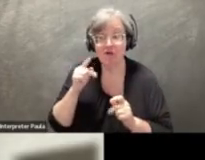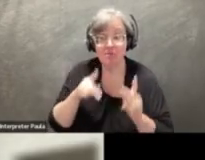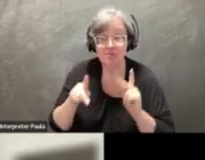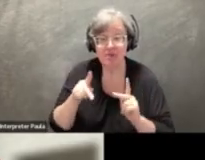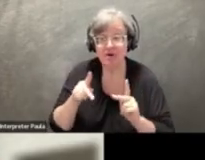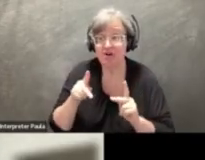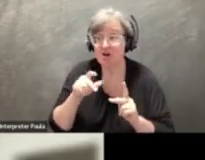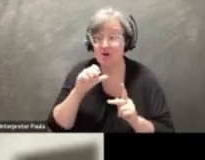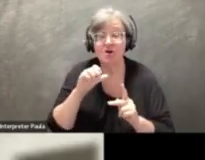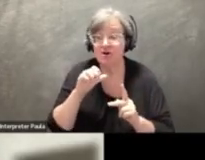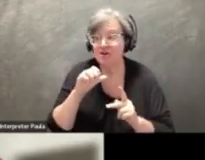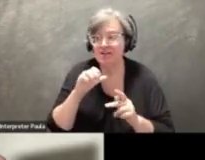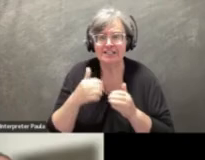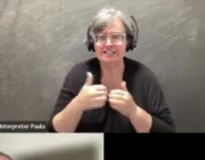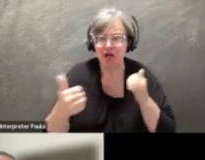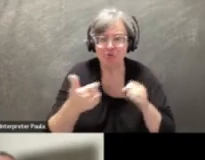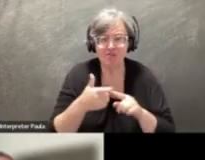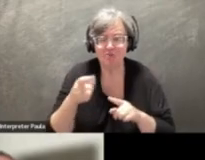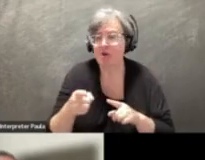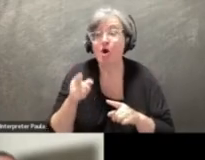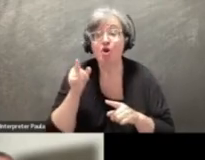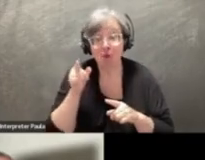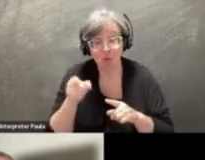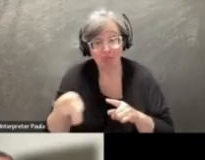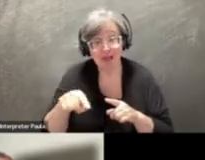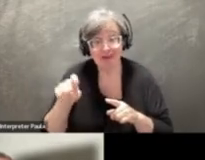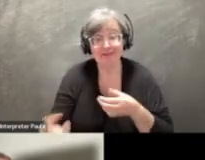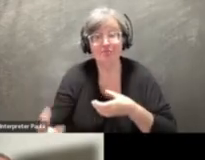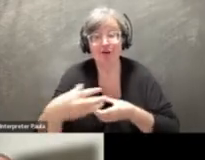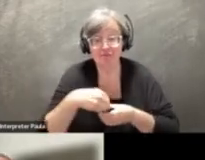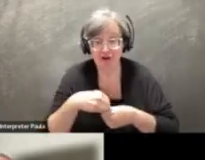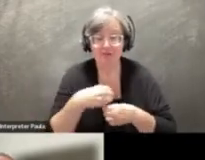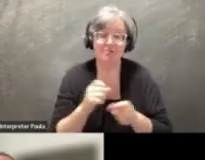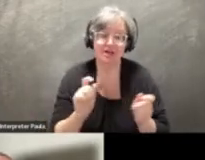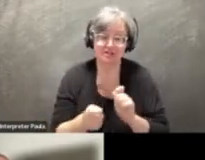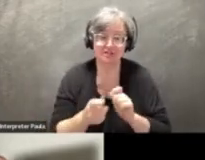have a role in making that change. And I want to just